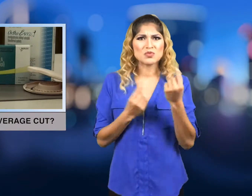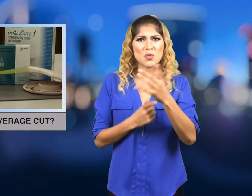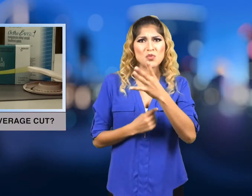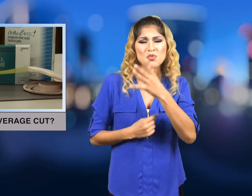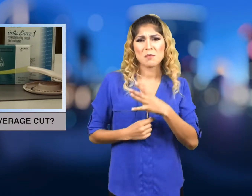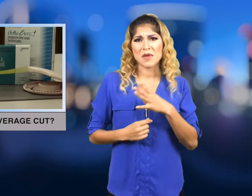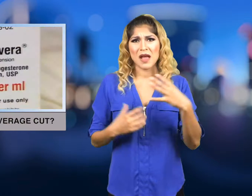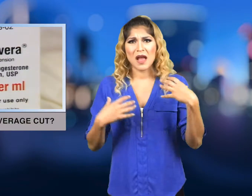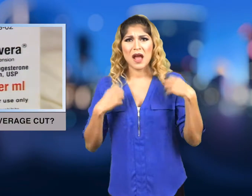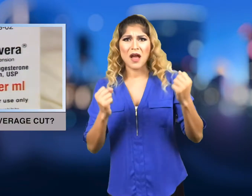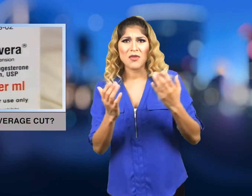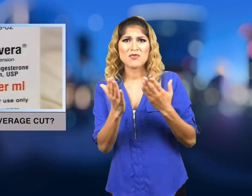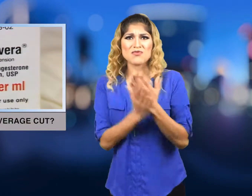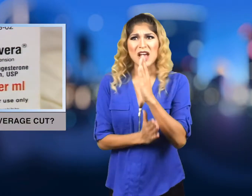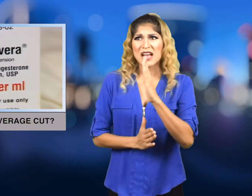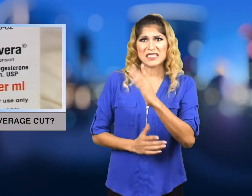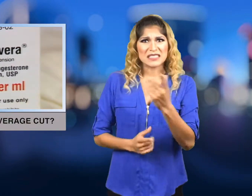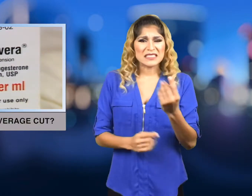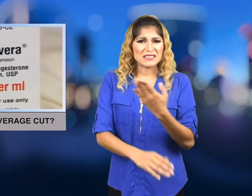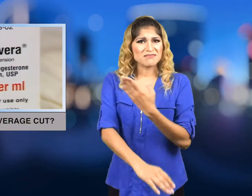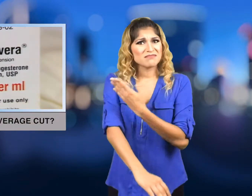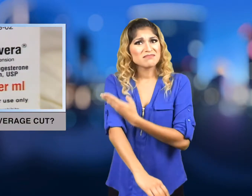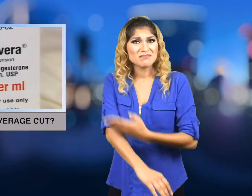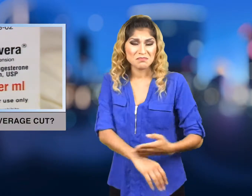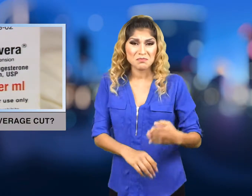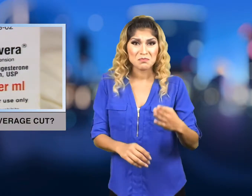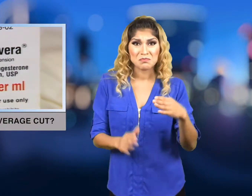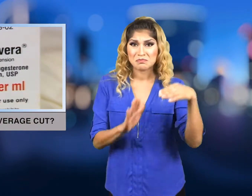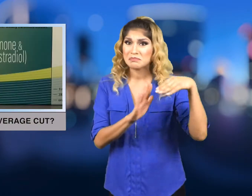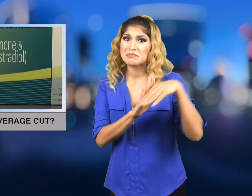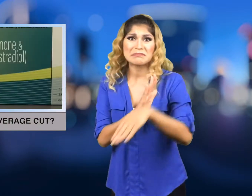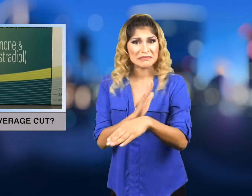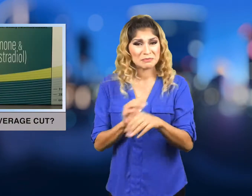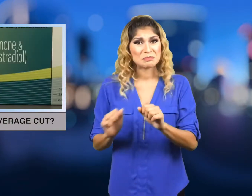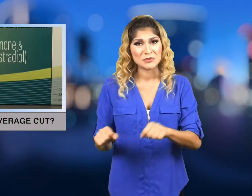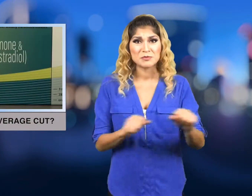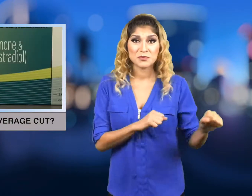for women's health rights. The new rule